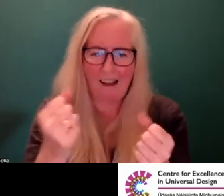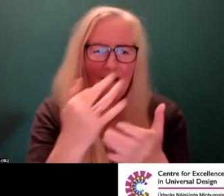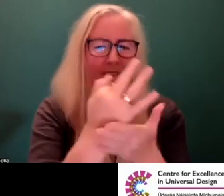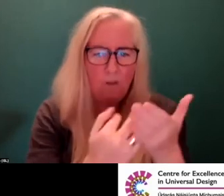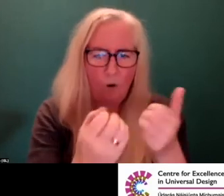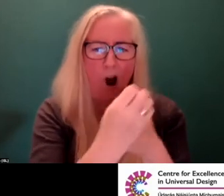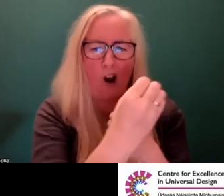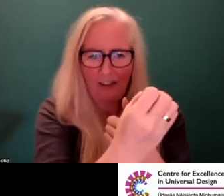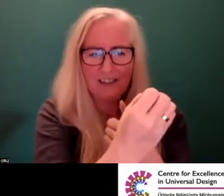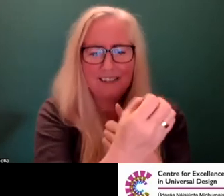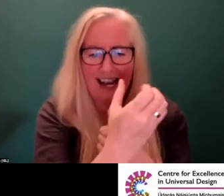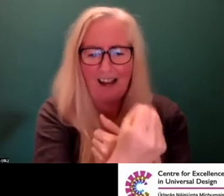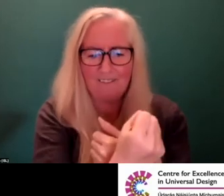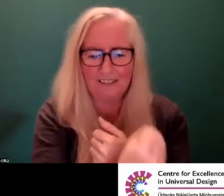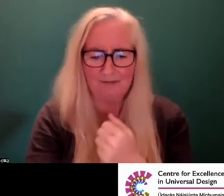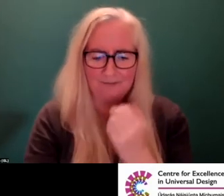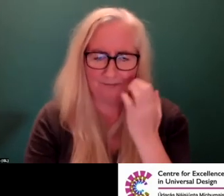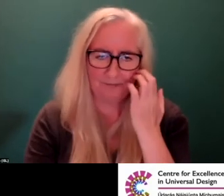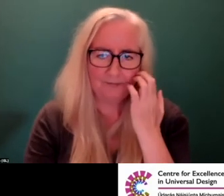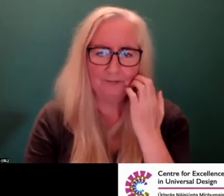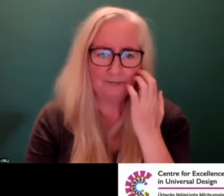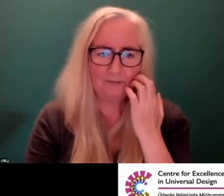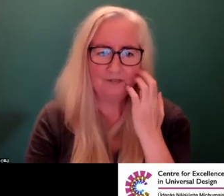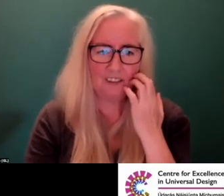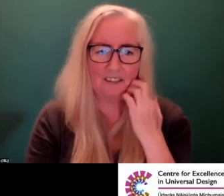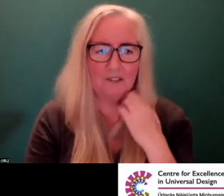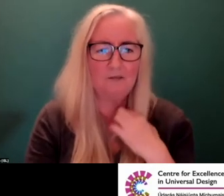I'm sure there's a few others that we need to look at.